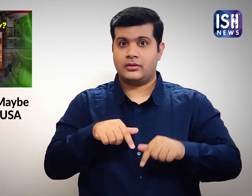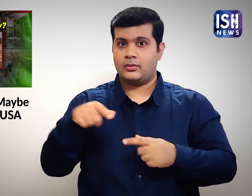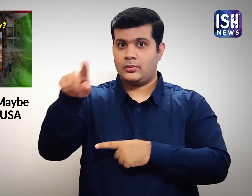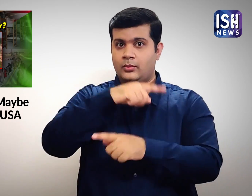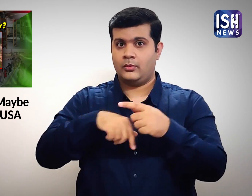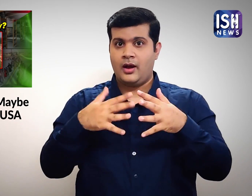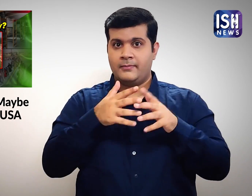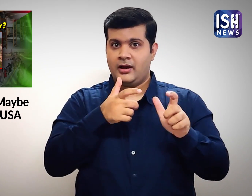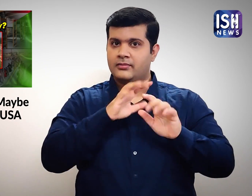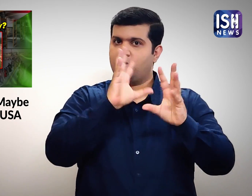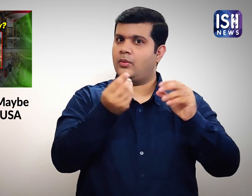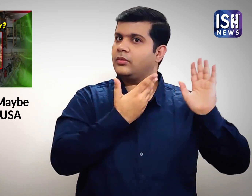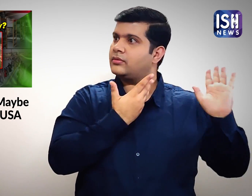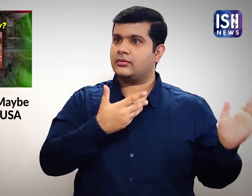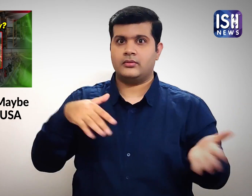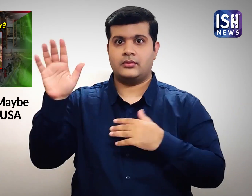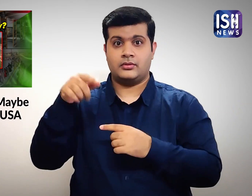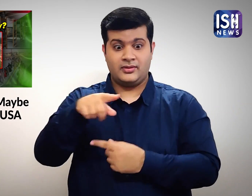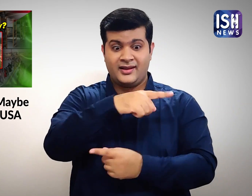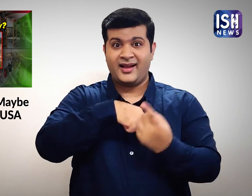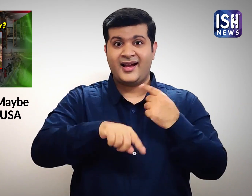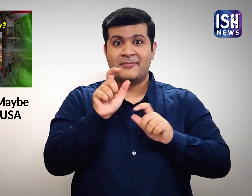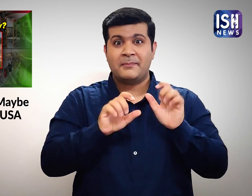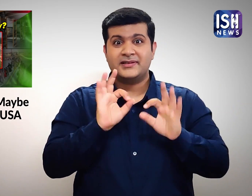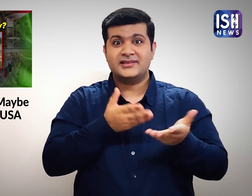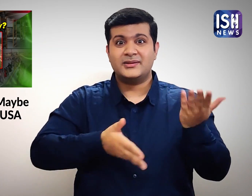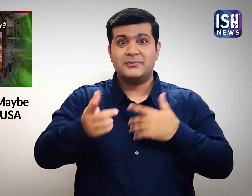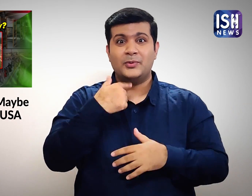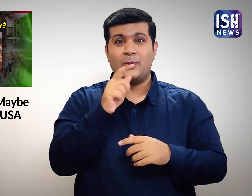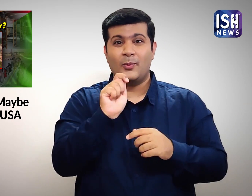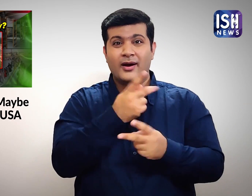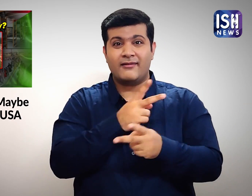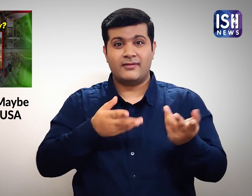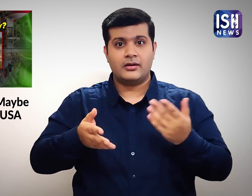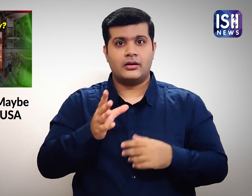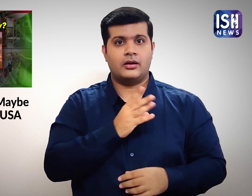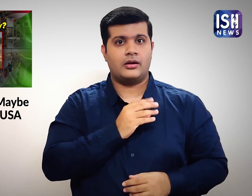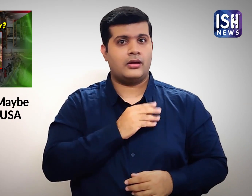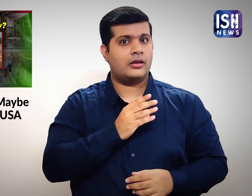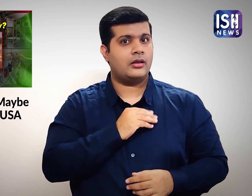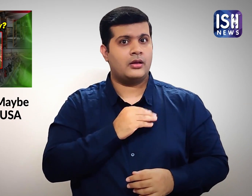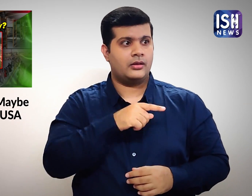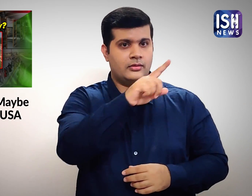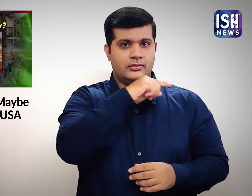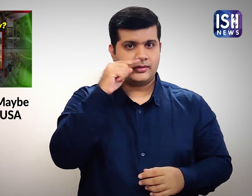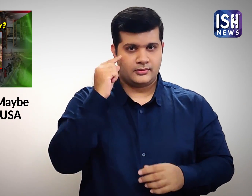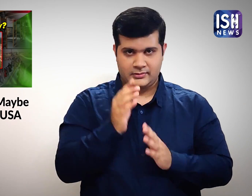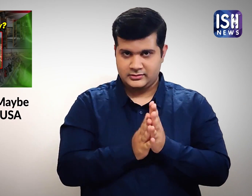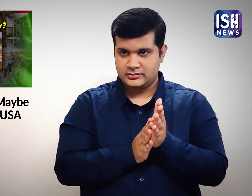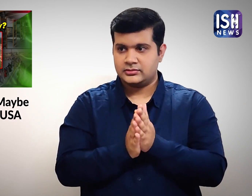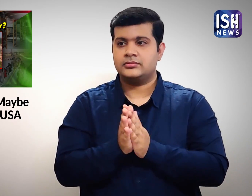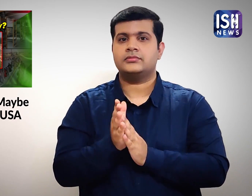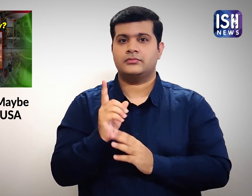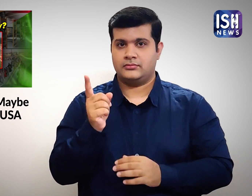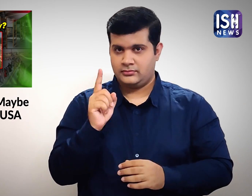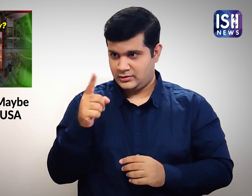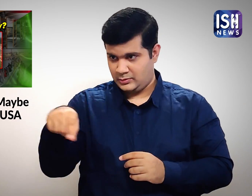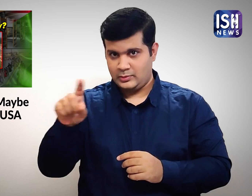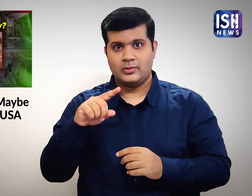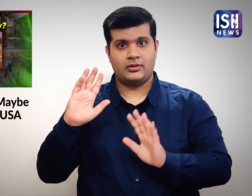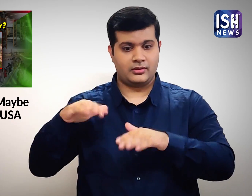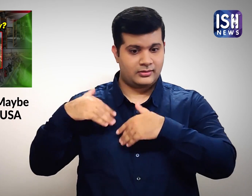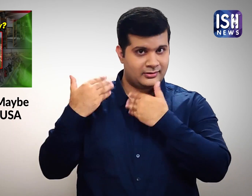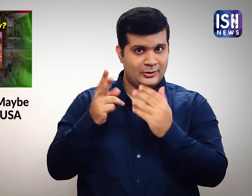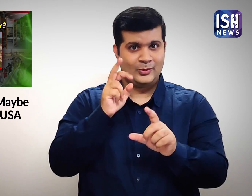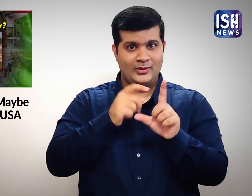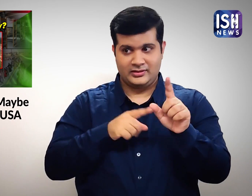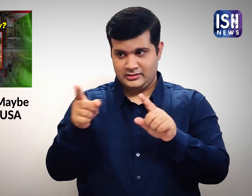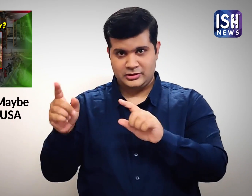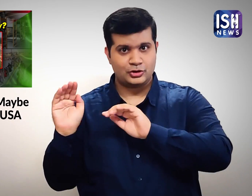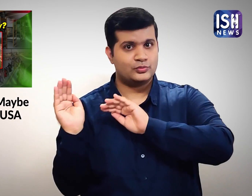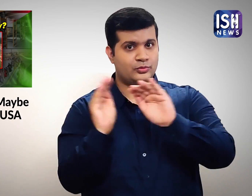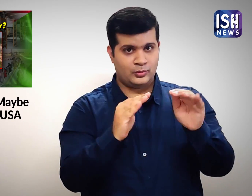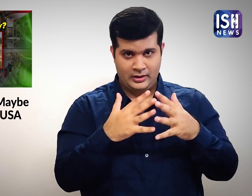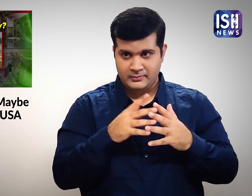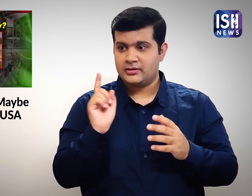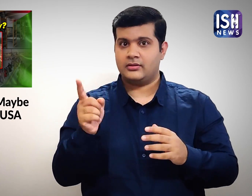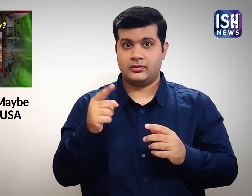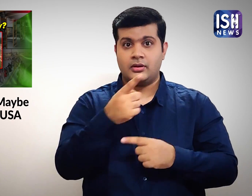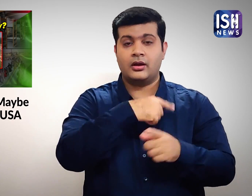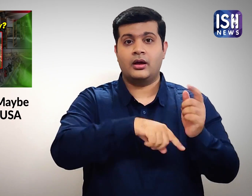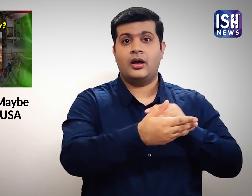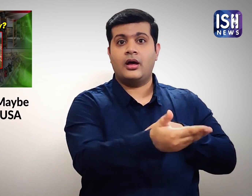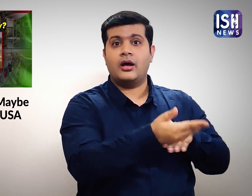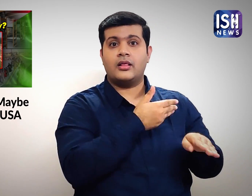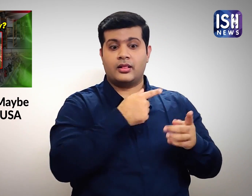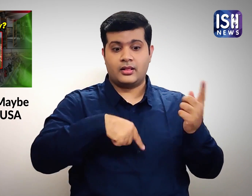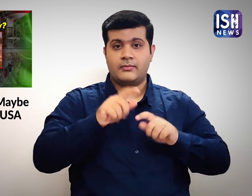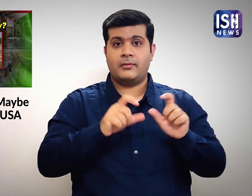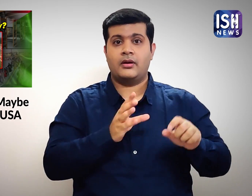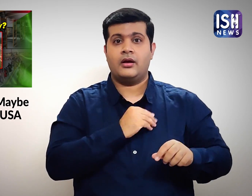After the US army's departure, they all feared the Taliban would execute them for supporting the US.